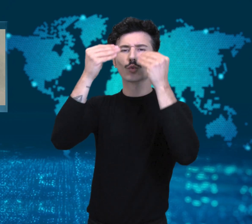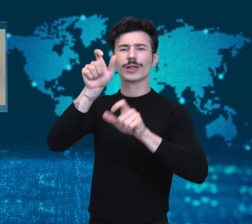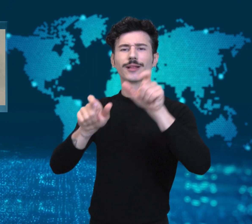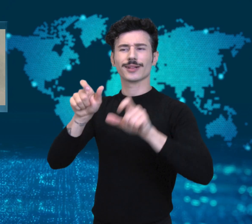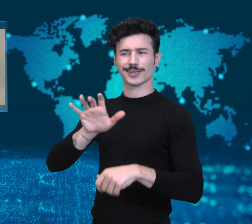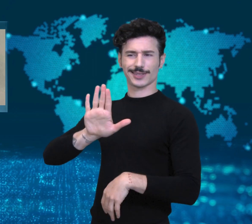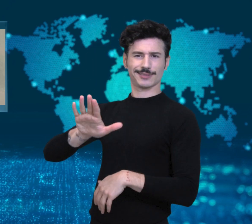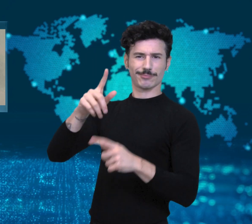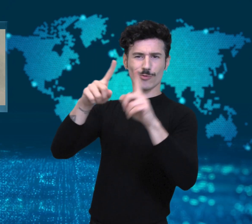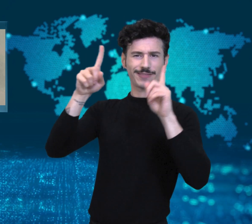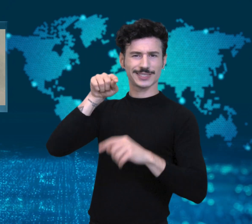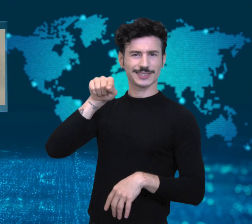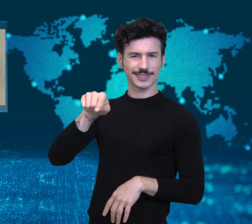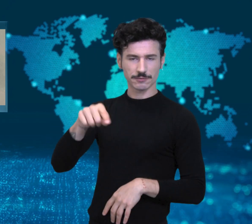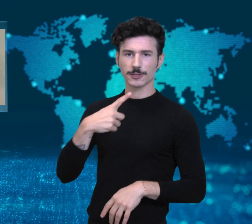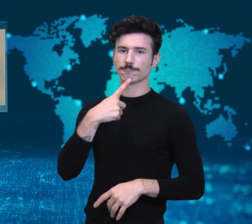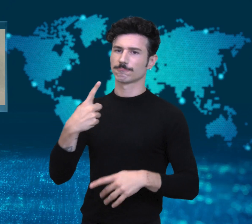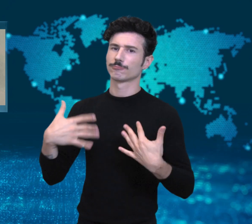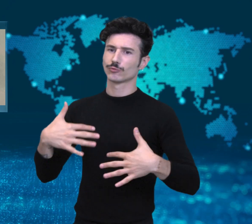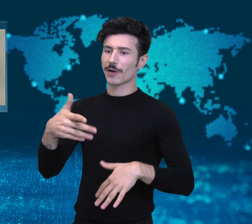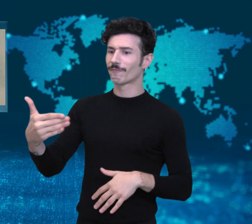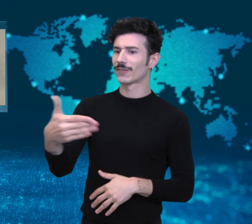When he died two weeks ago,